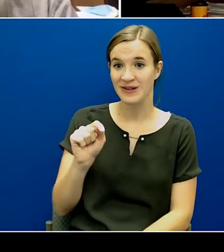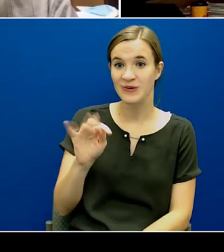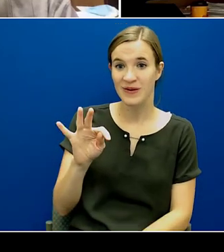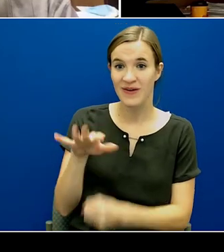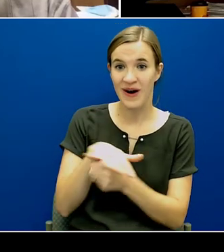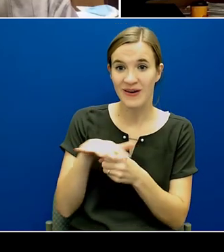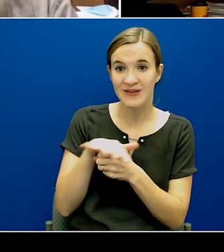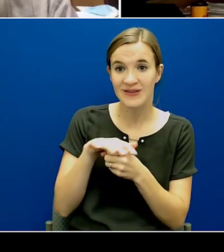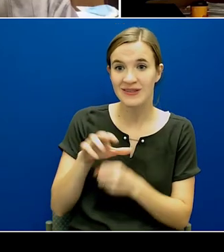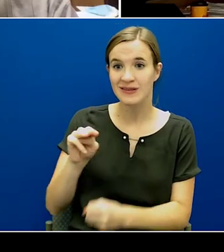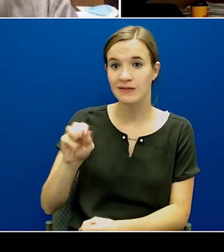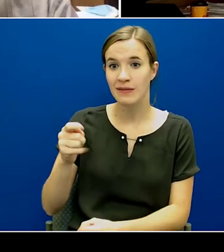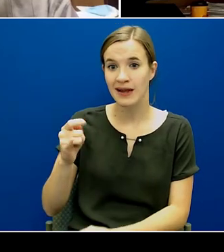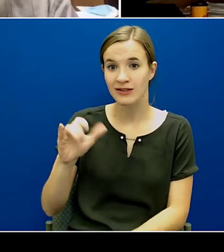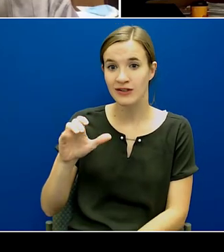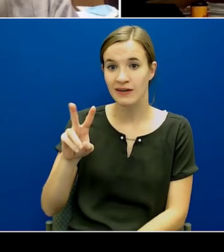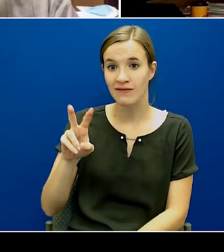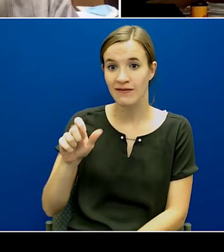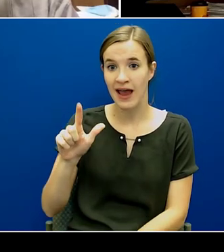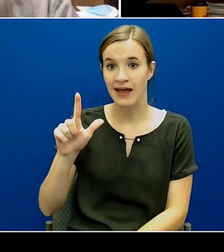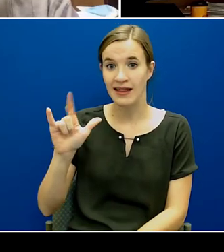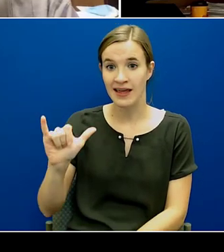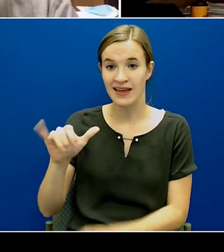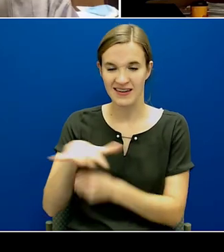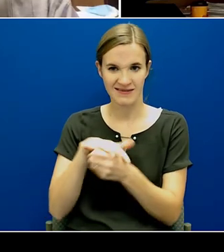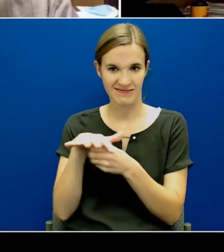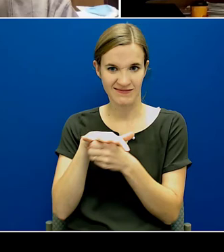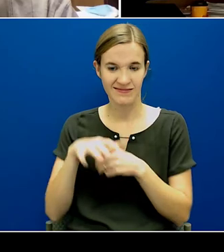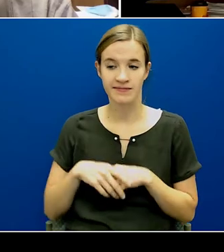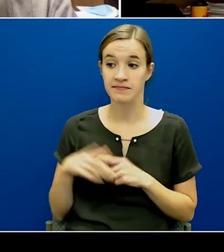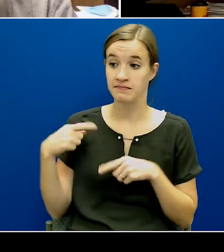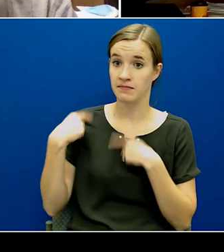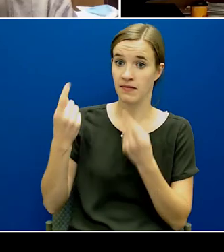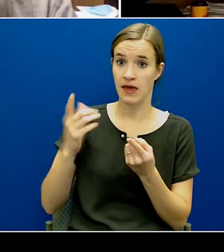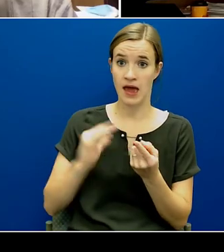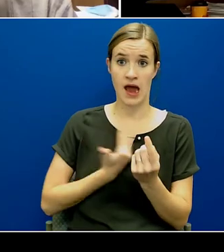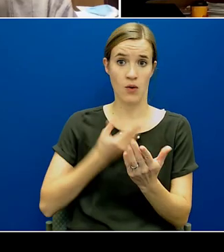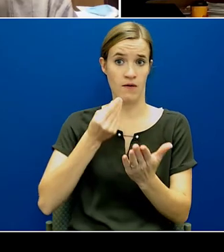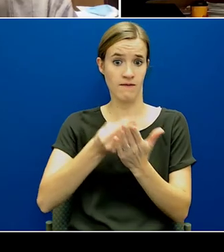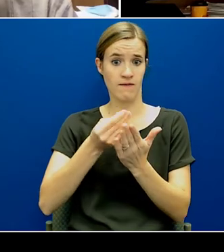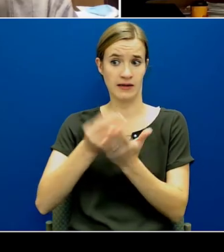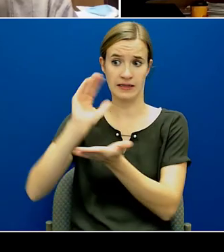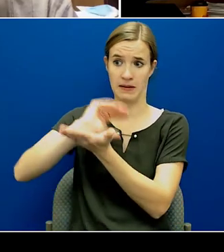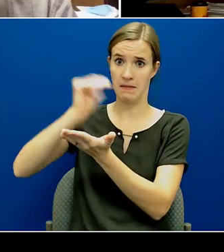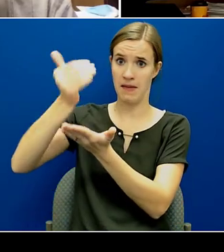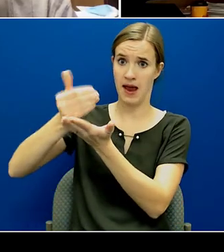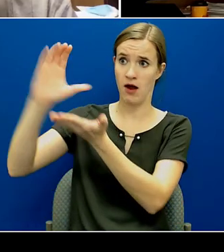funding, go up, go down. It's stayed pretty